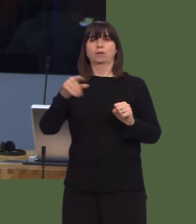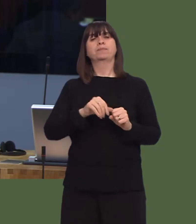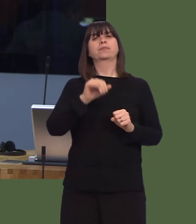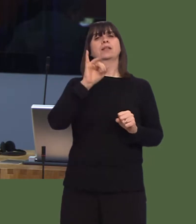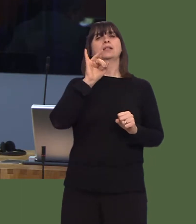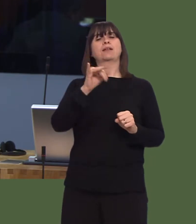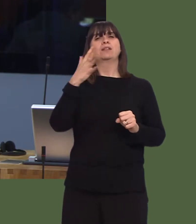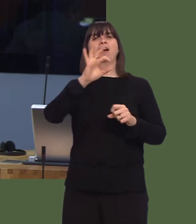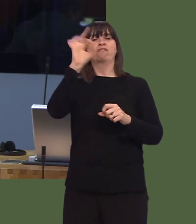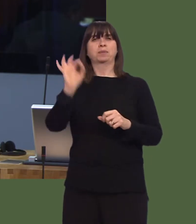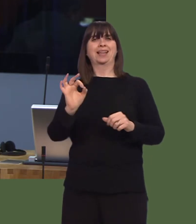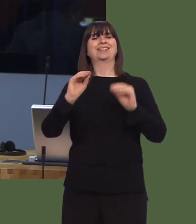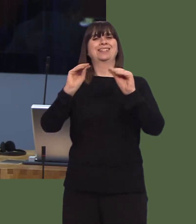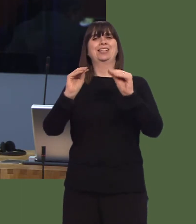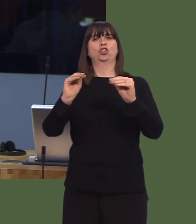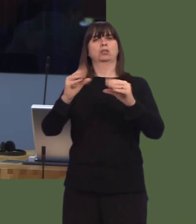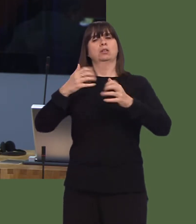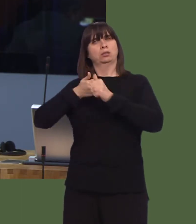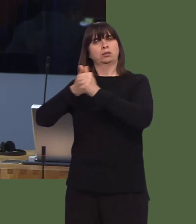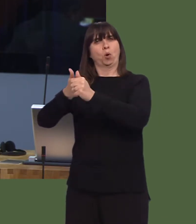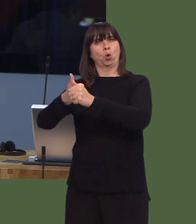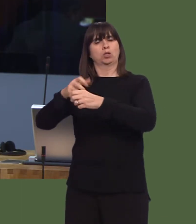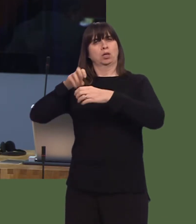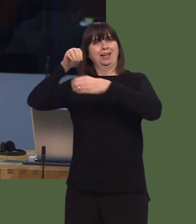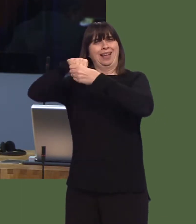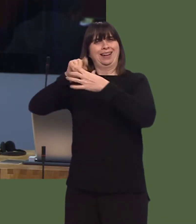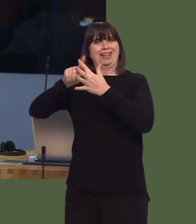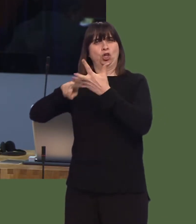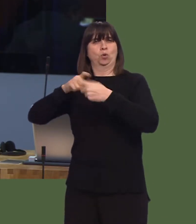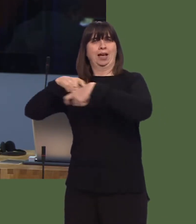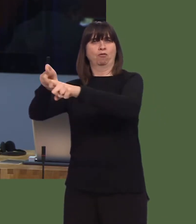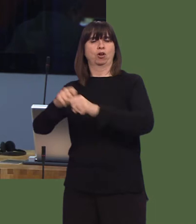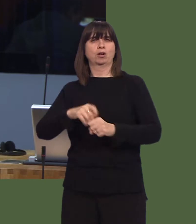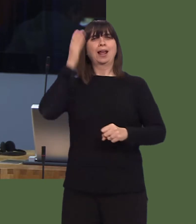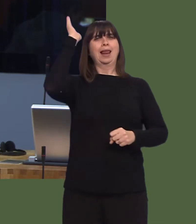lecturers are pro remainóisn't there a danger that, even subconsciously, if political topics